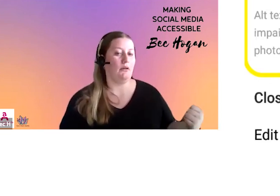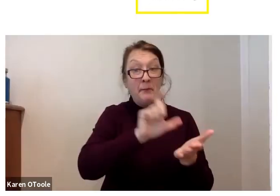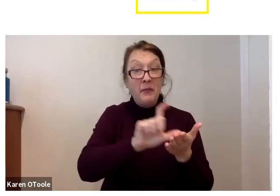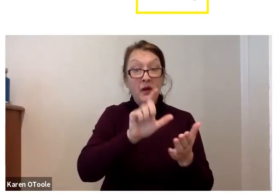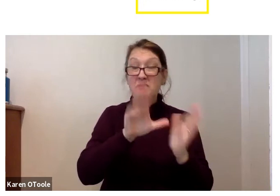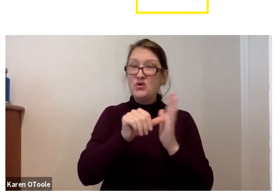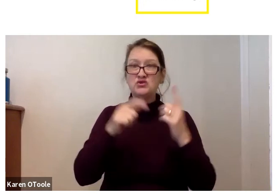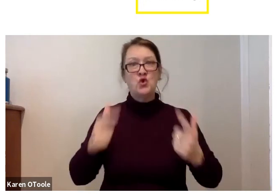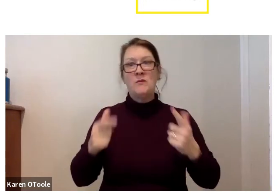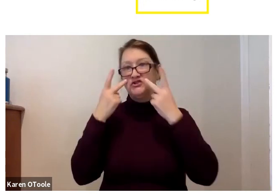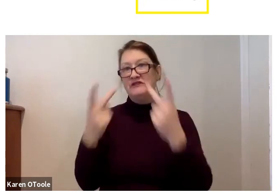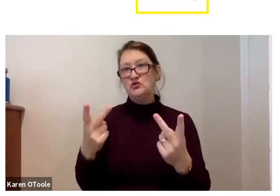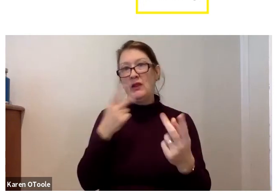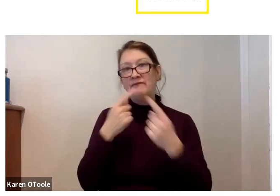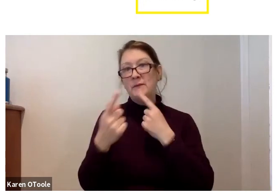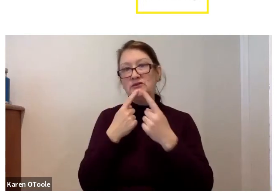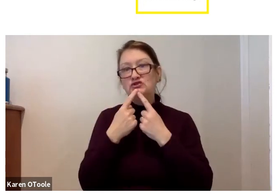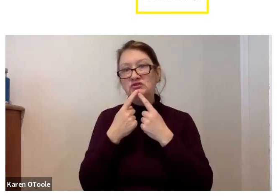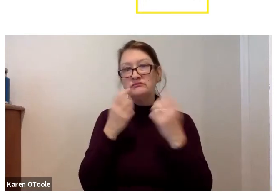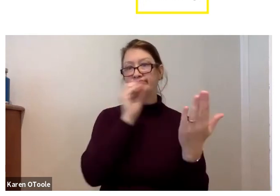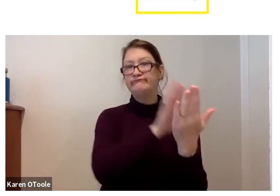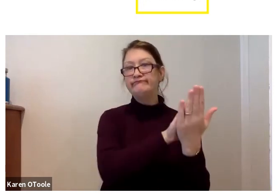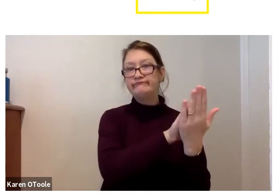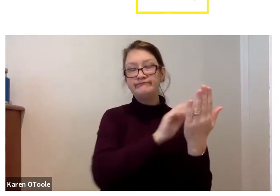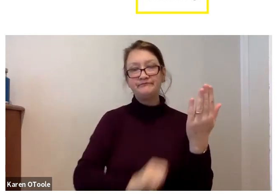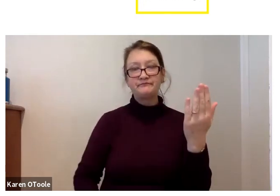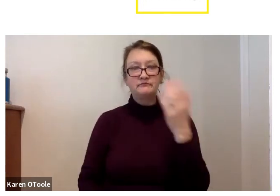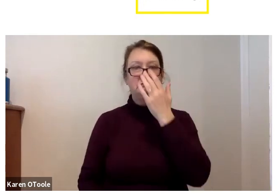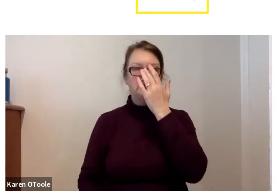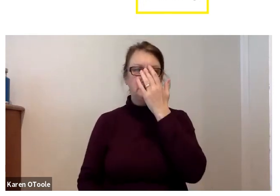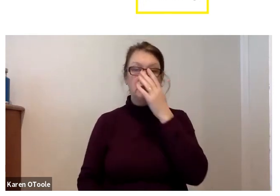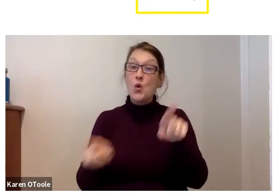Again, I just wanted to touch on briefly that they have also been